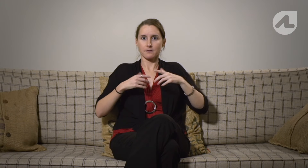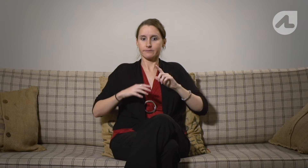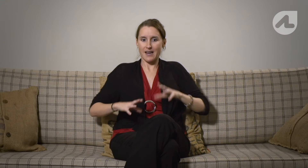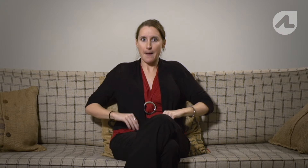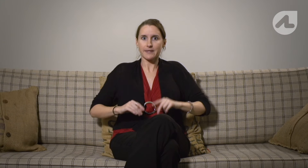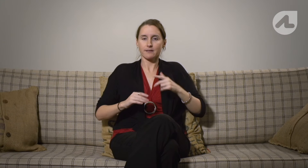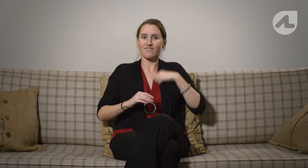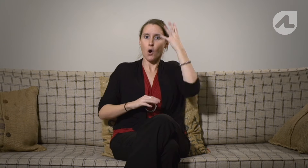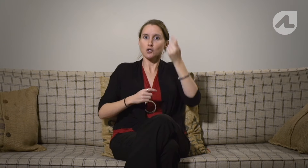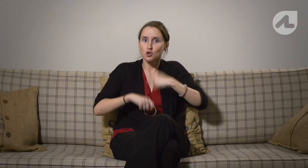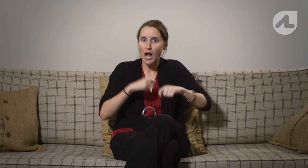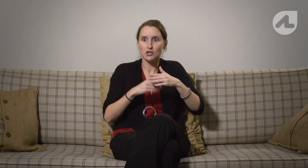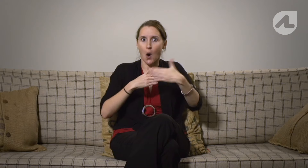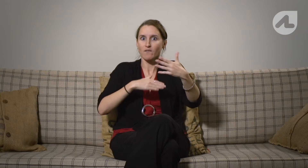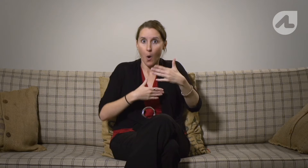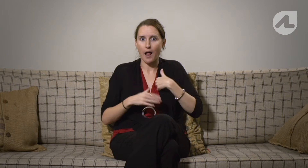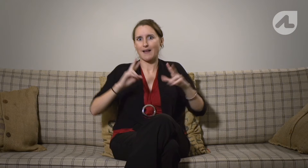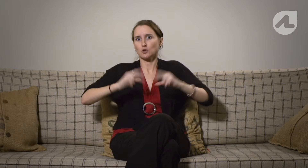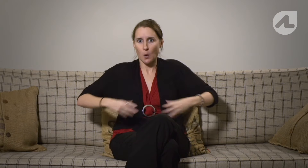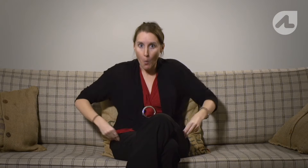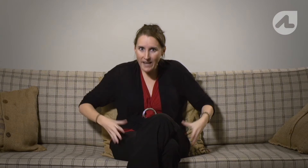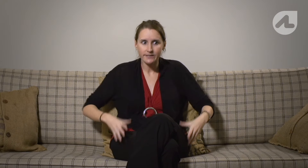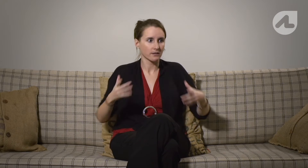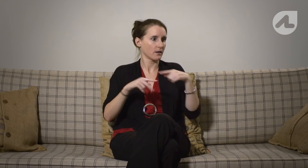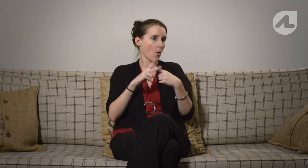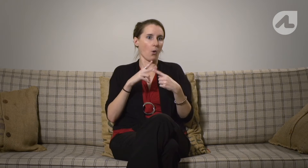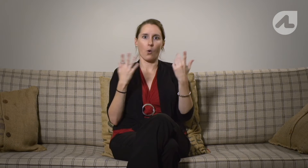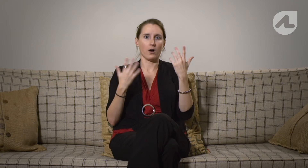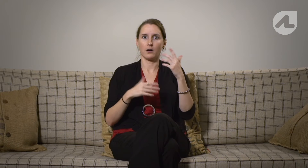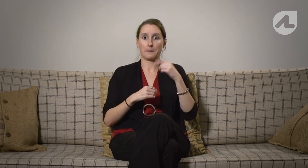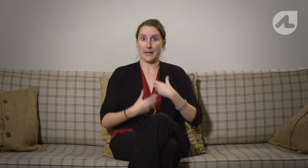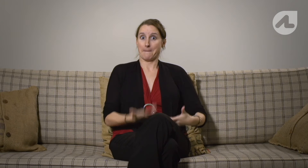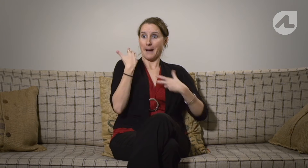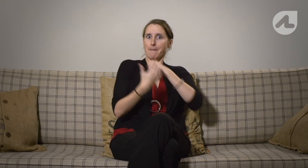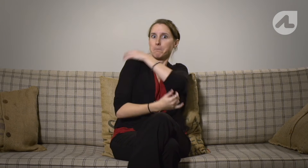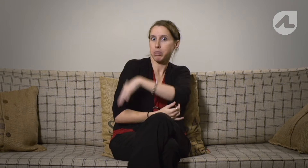milk spills, all over the clothing; forgetting to change his nappies... and so his pants were wet as well.